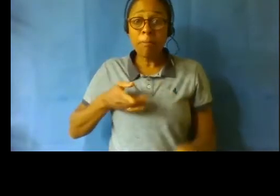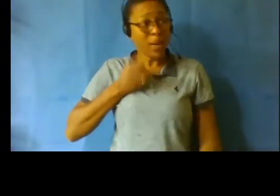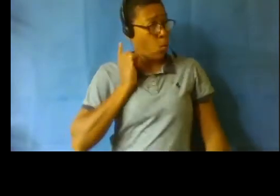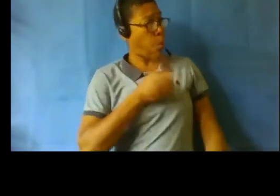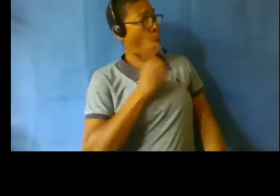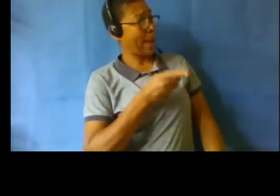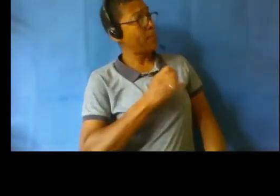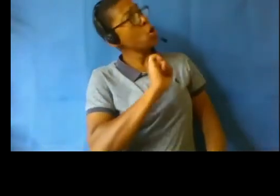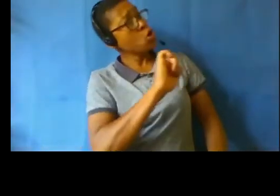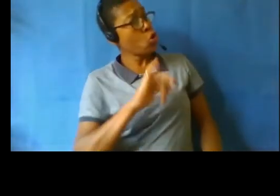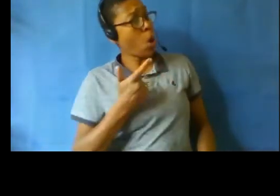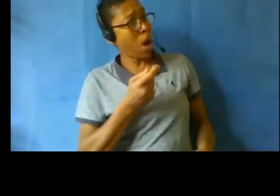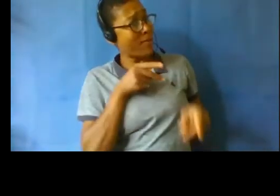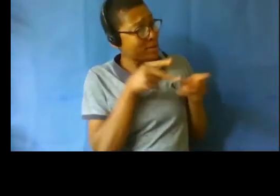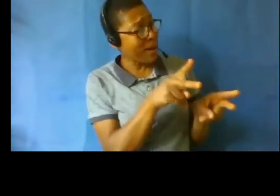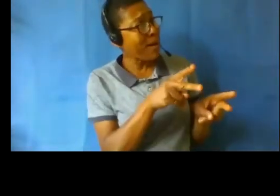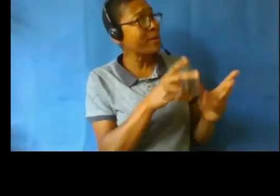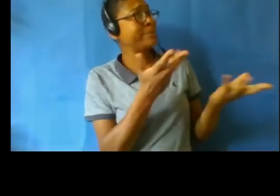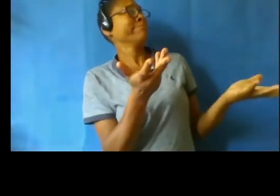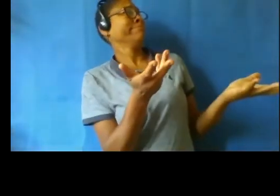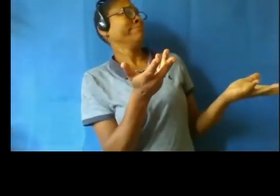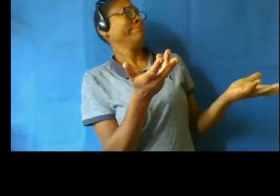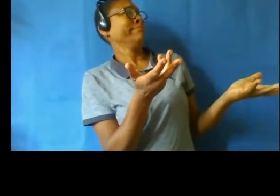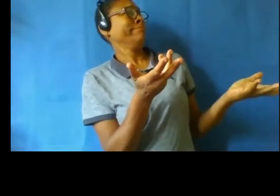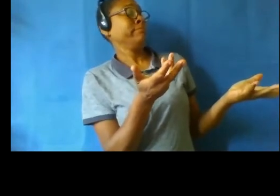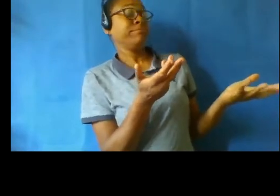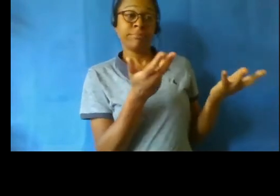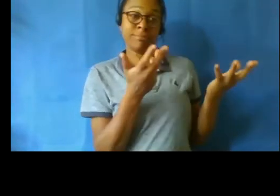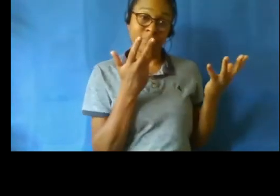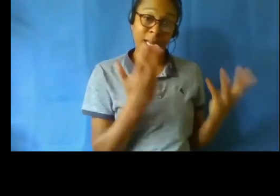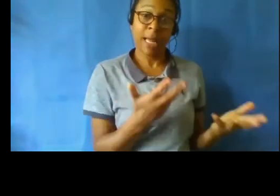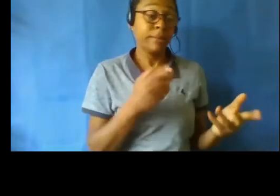did he listen to me and now behold diabetes they just don't respect Western